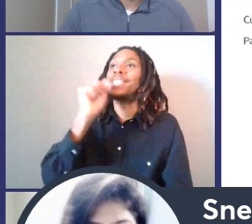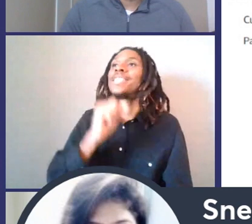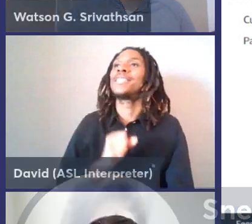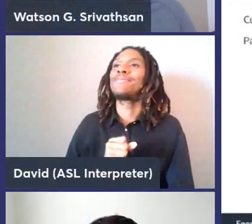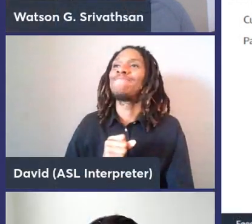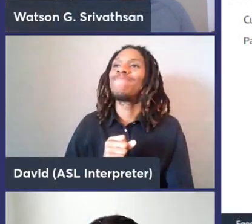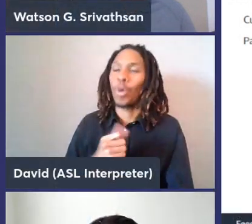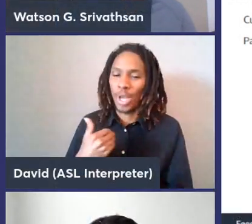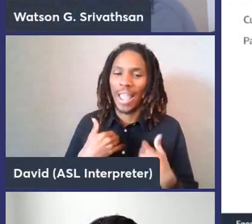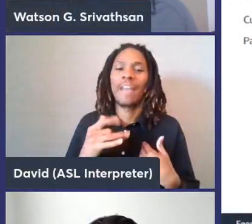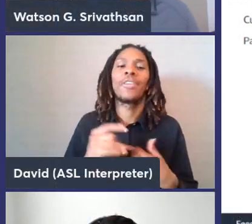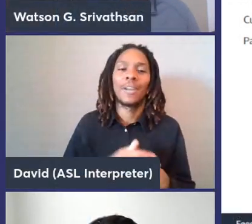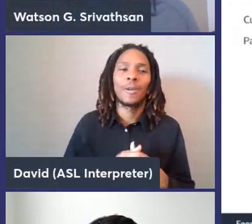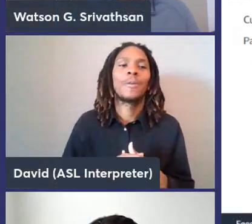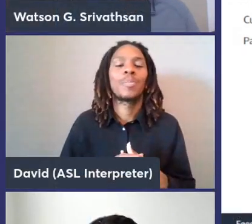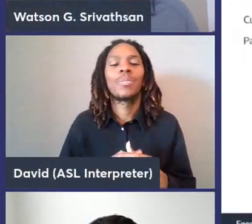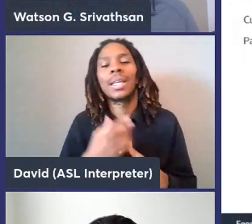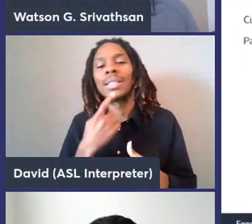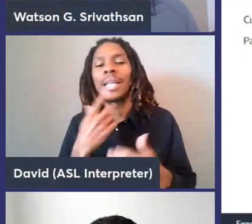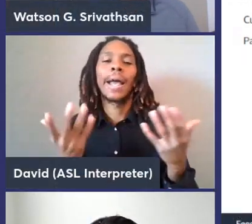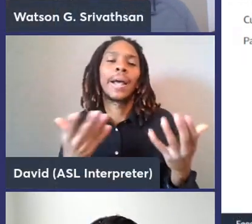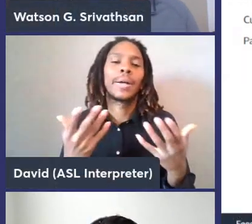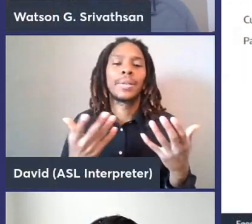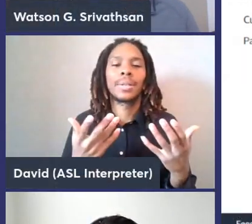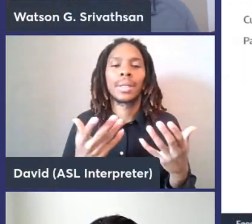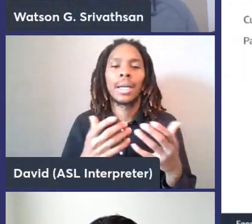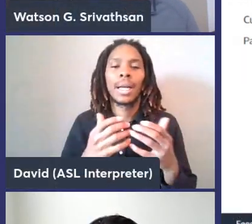So let's say, how are you?